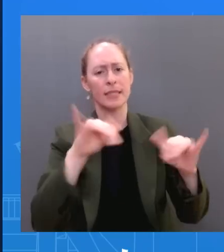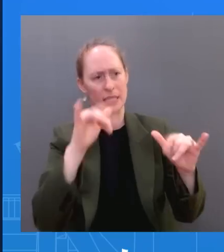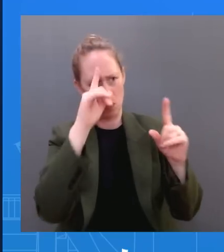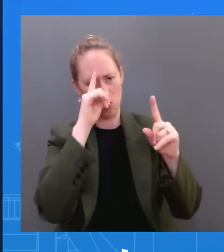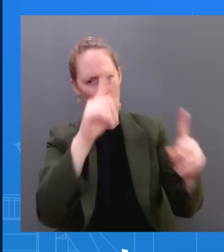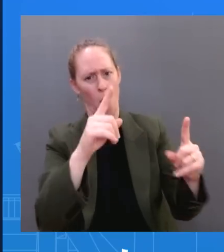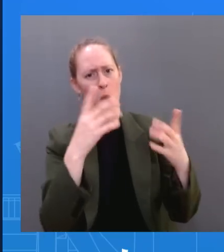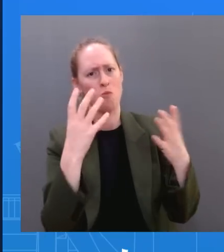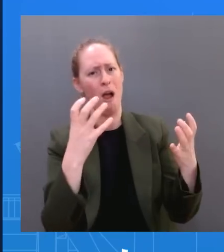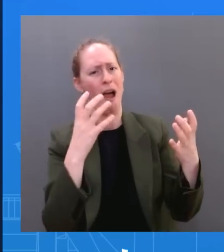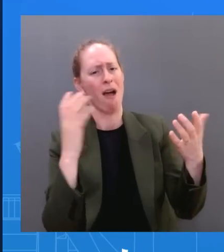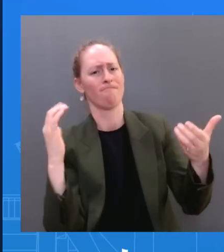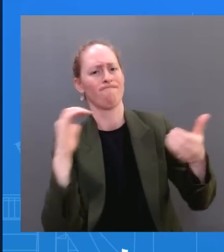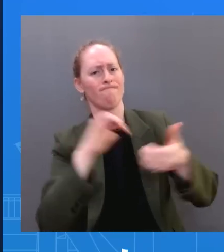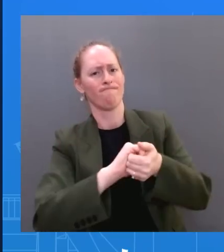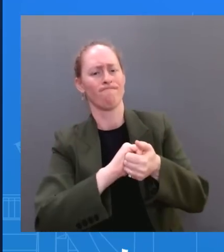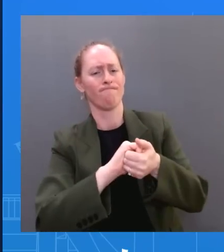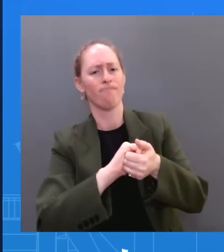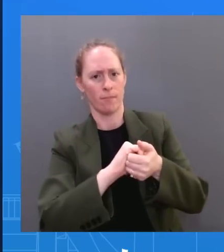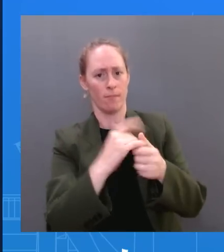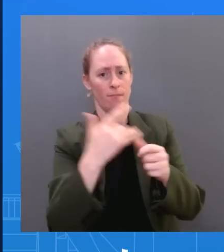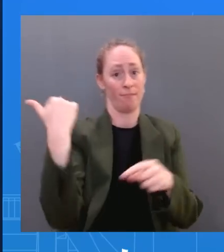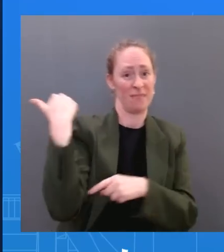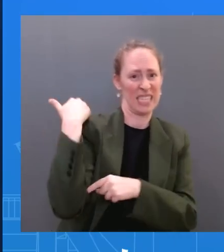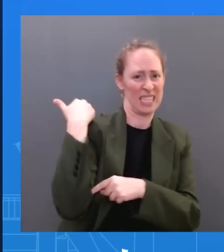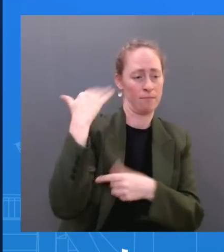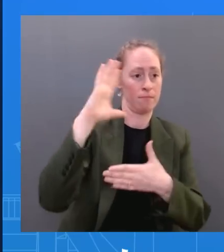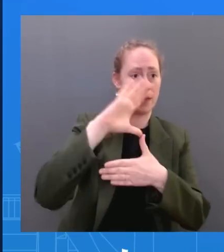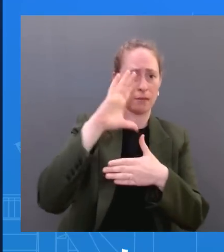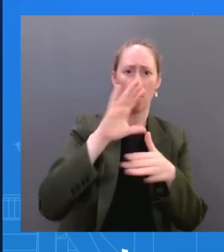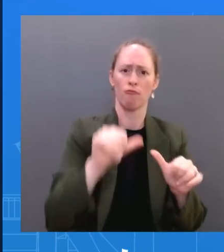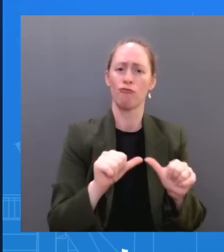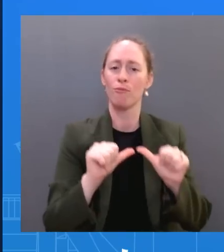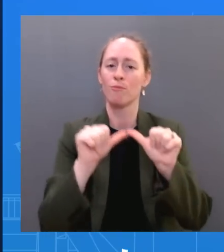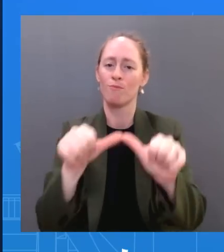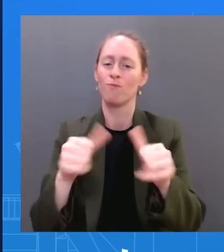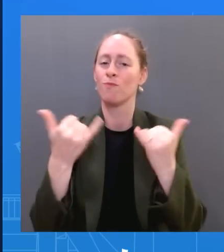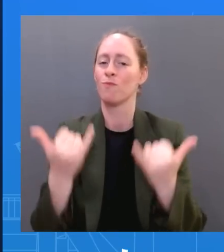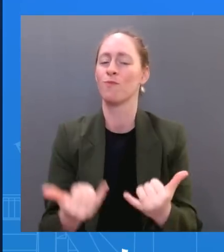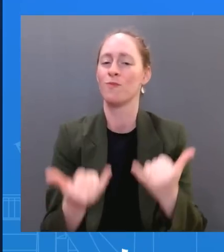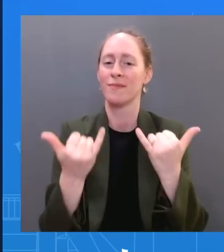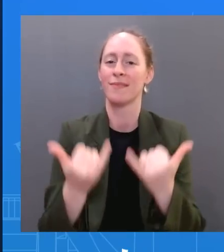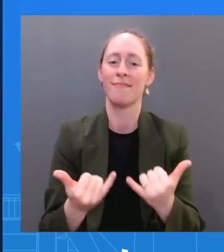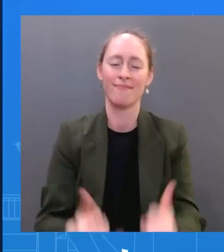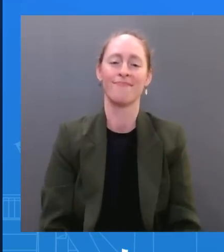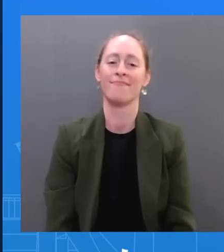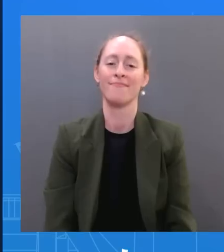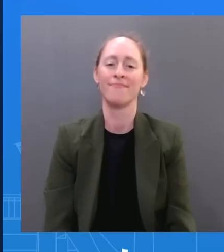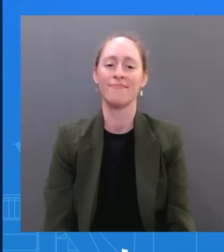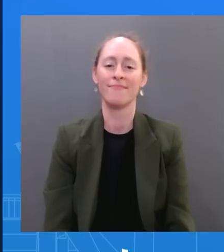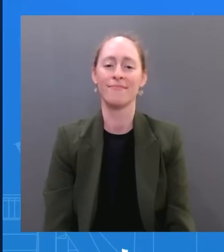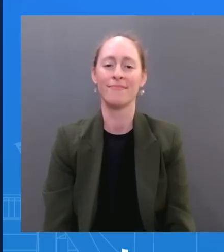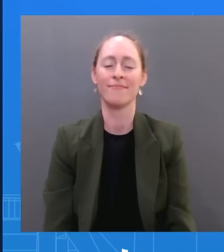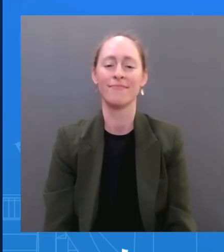for Economic Prosperity and joined 20 other countries in adopting the Los Angeles Declaration on Migration and Protection.